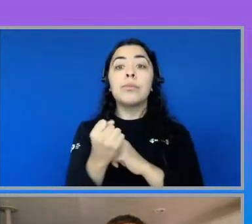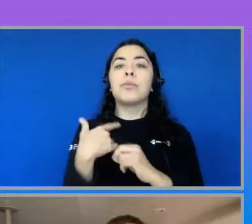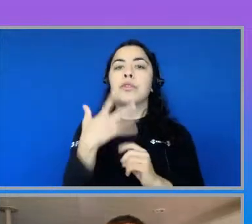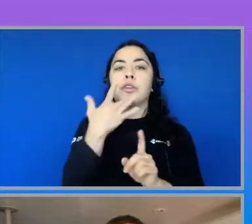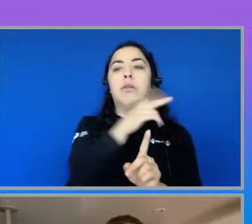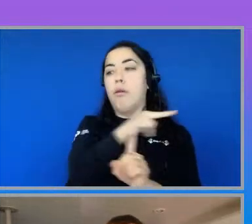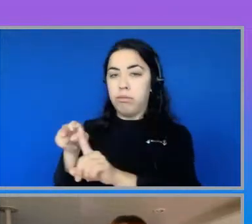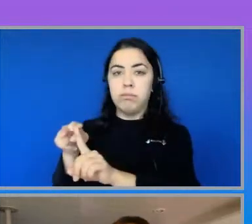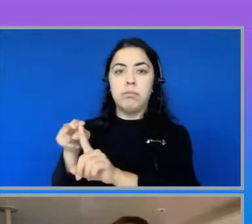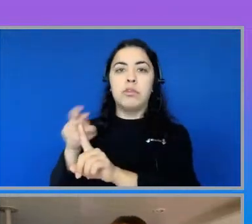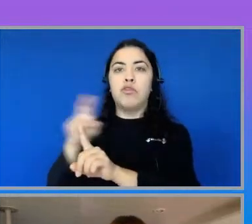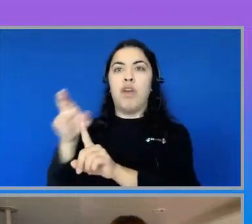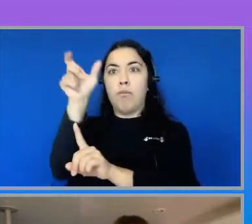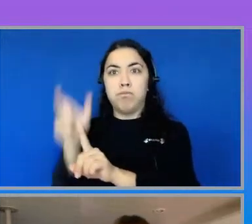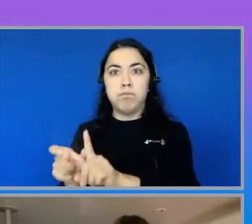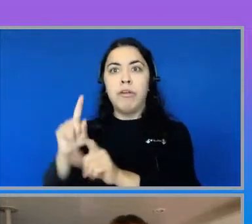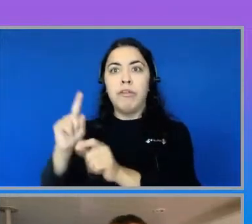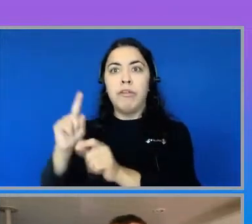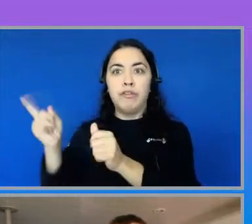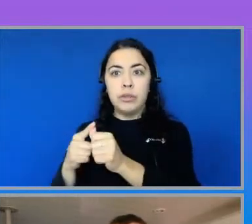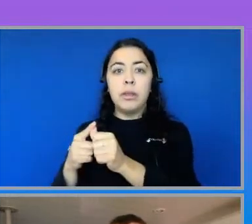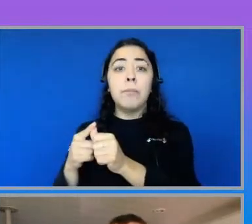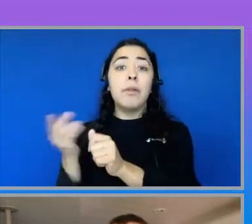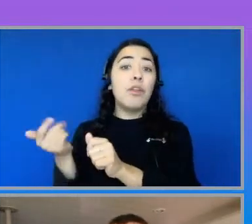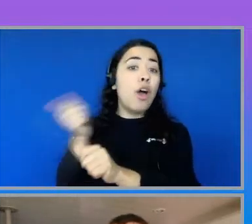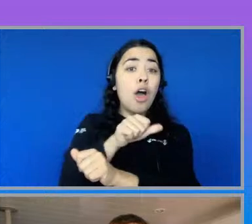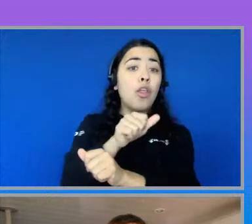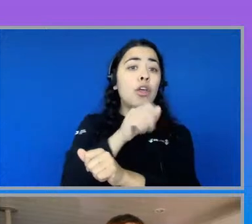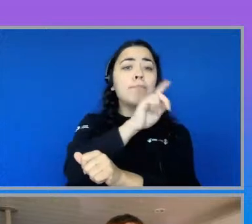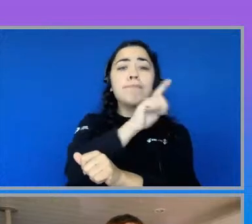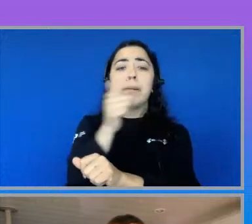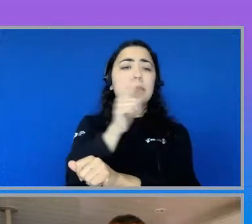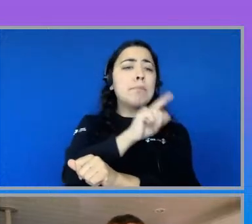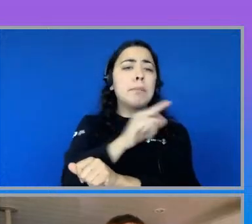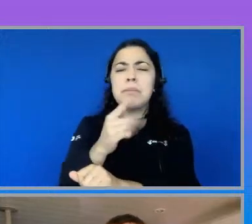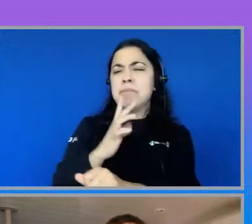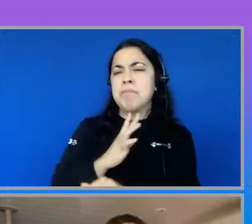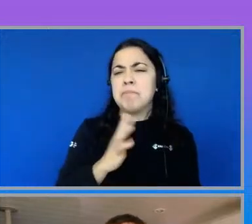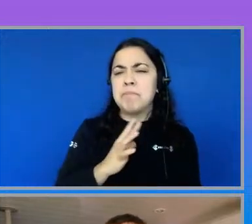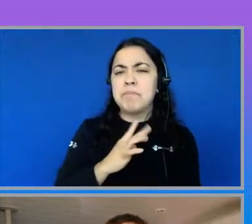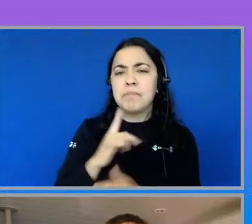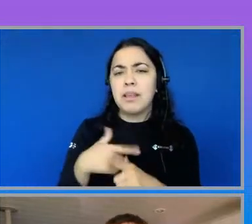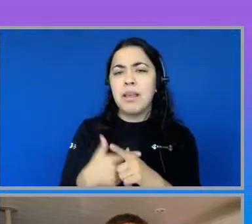want to go to that one first. But everything else should just